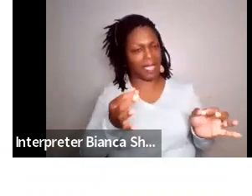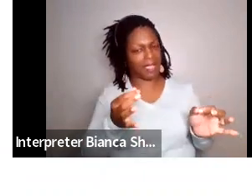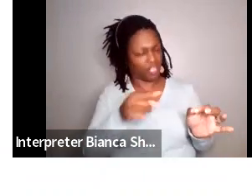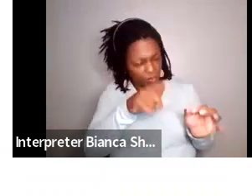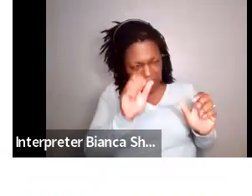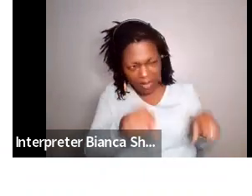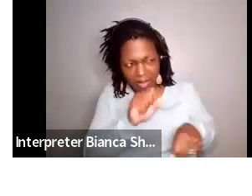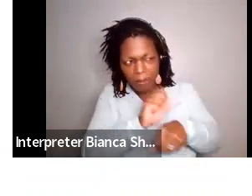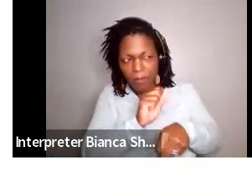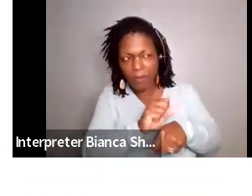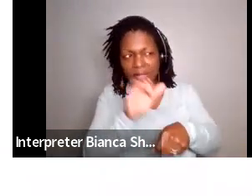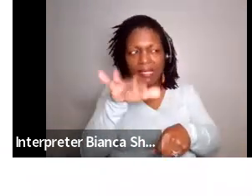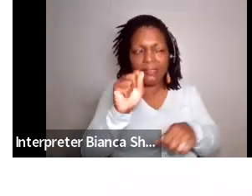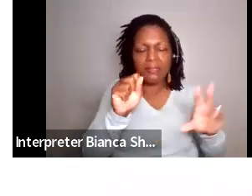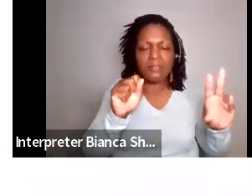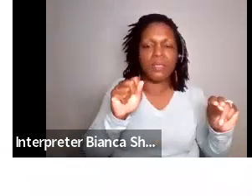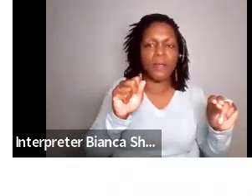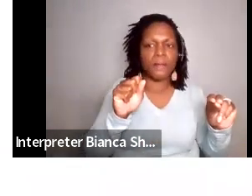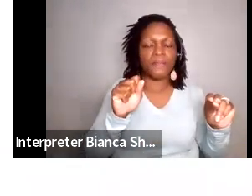Once you hit that ninth month, and it's it's using up.